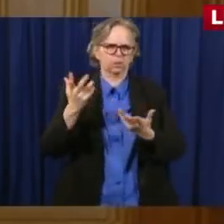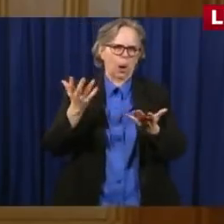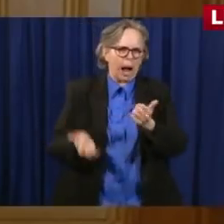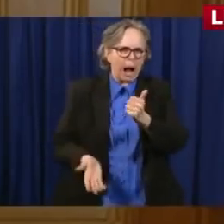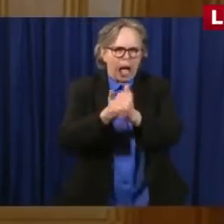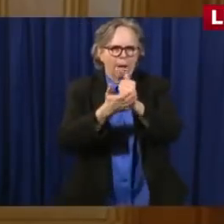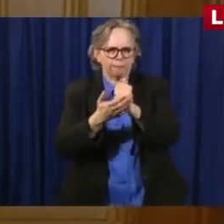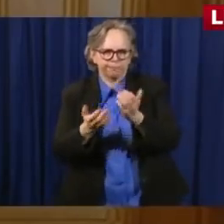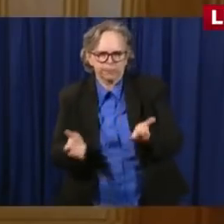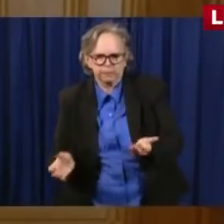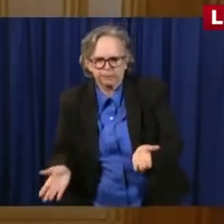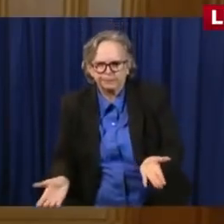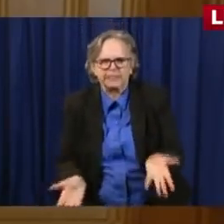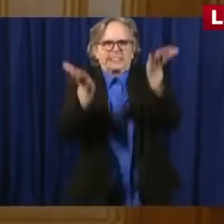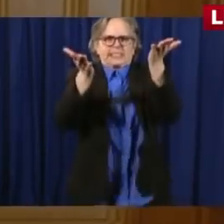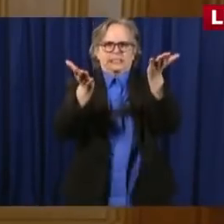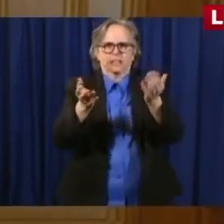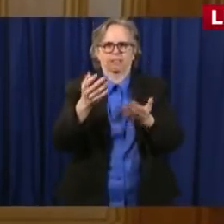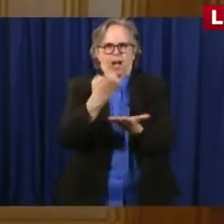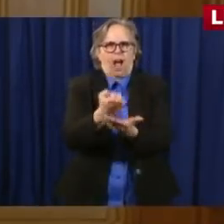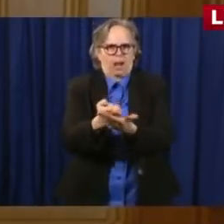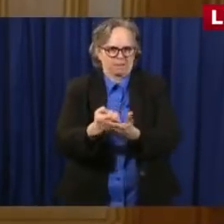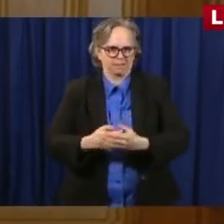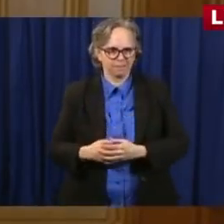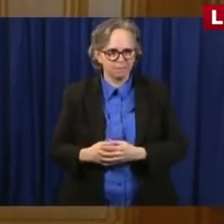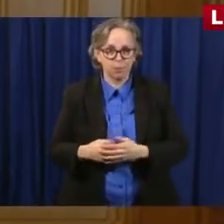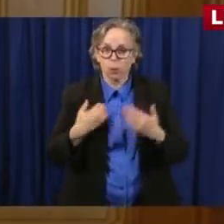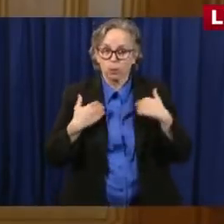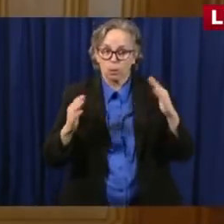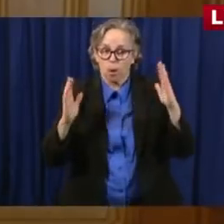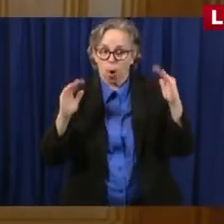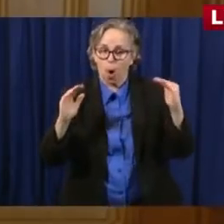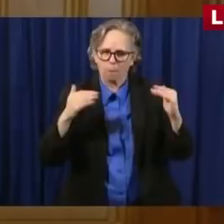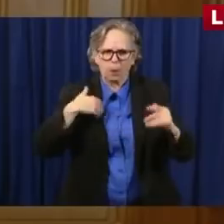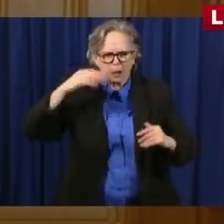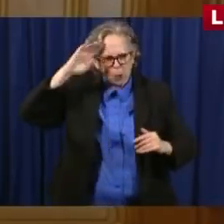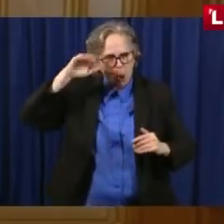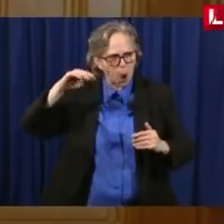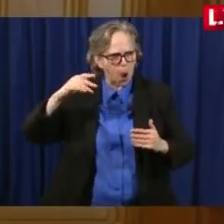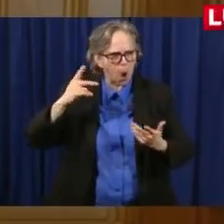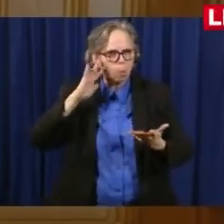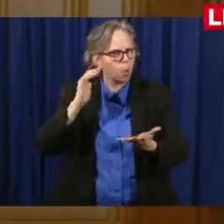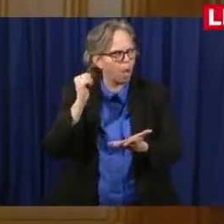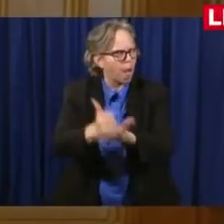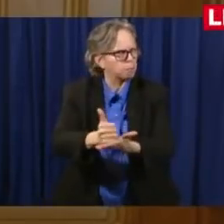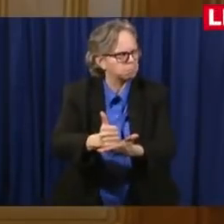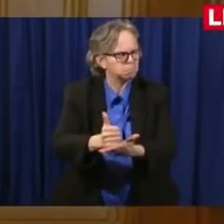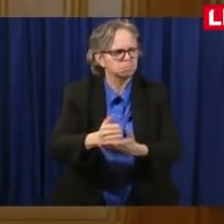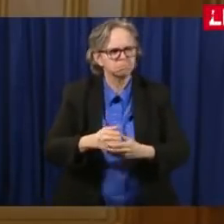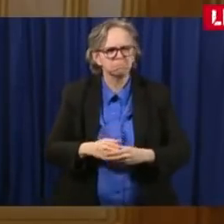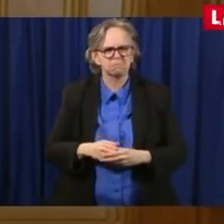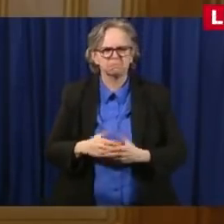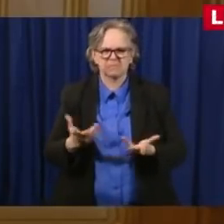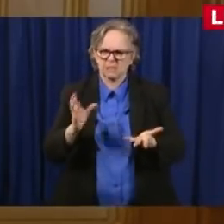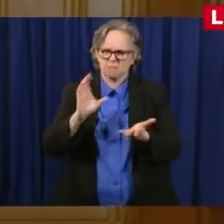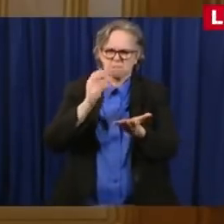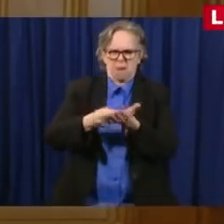TO EASE THE IMPACT THAT COVID-19 HAS HAD ON OUR ECONOMY AND ON THE BUSINESS COMMUNITY.